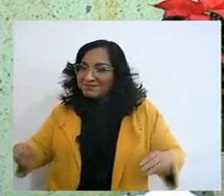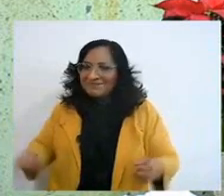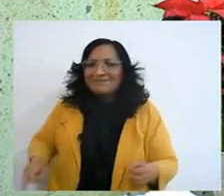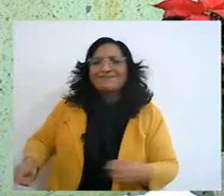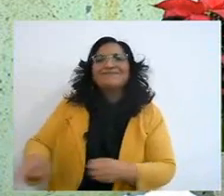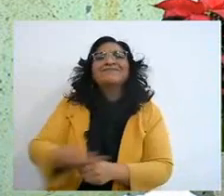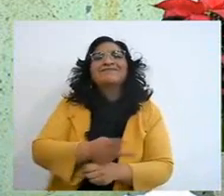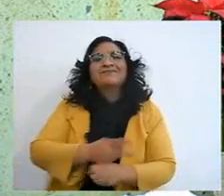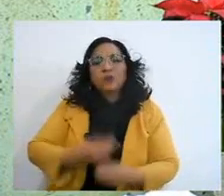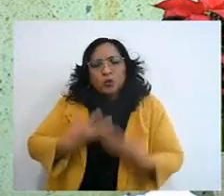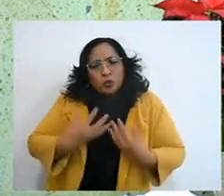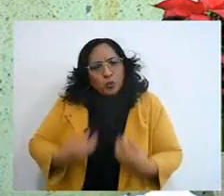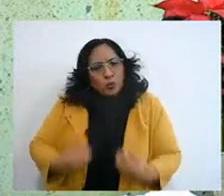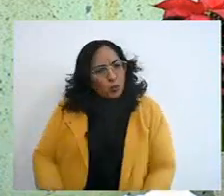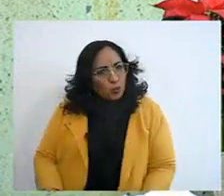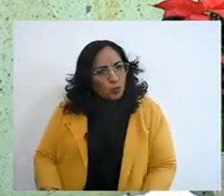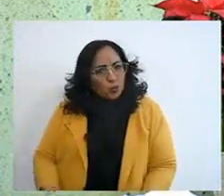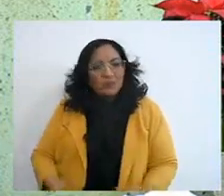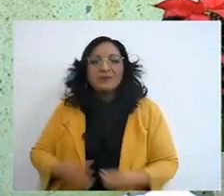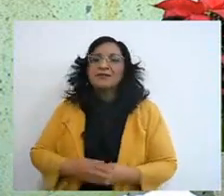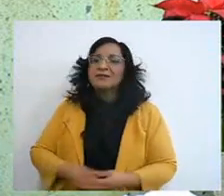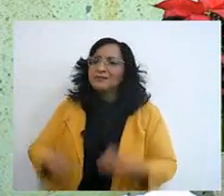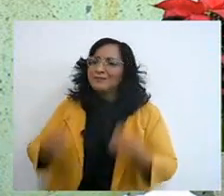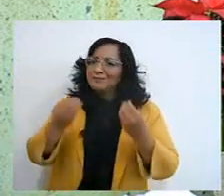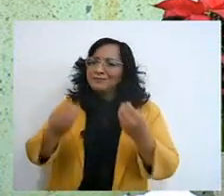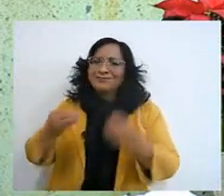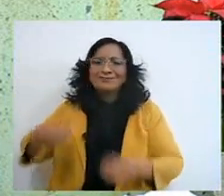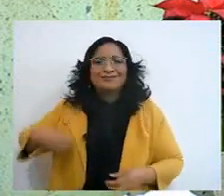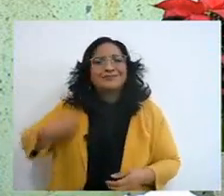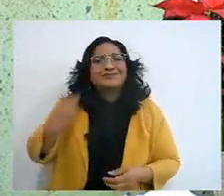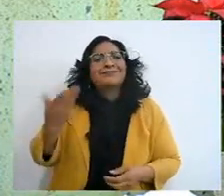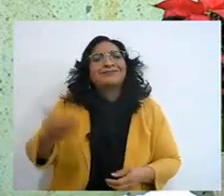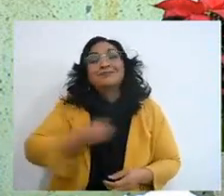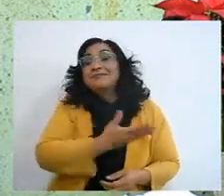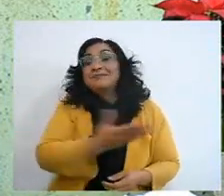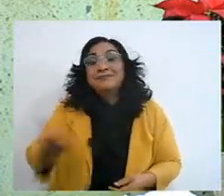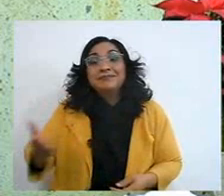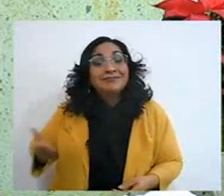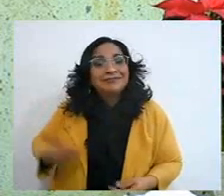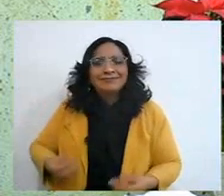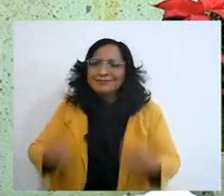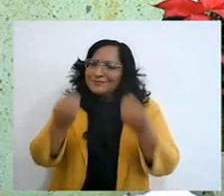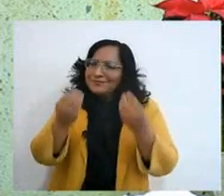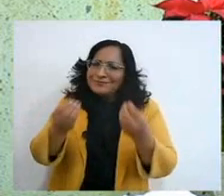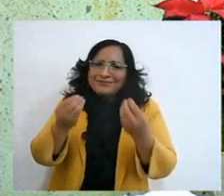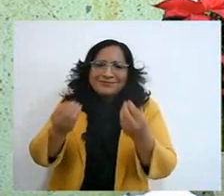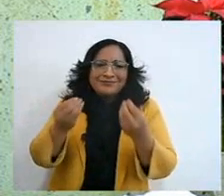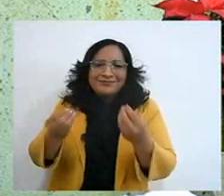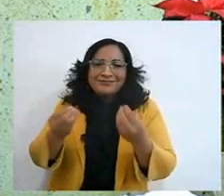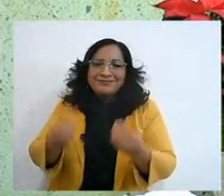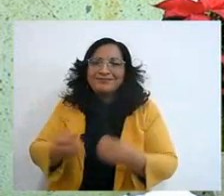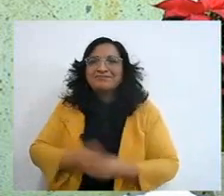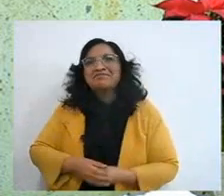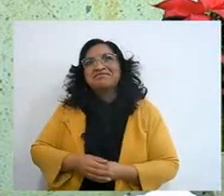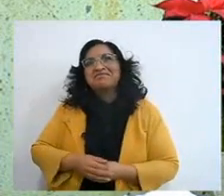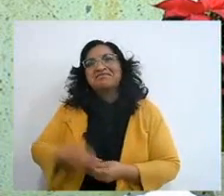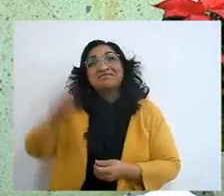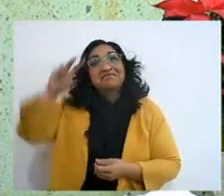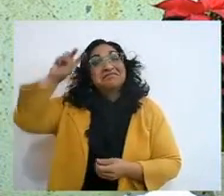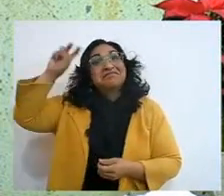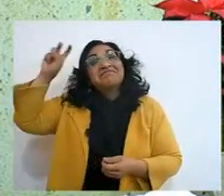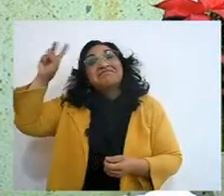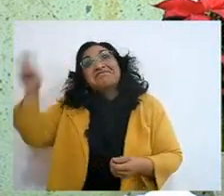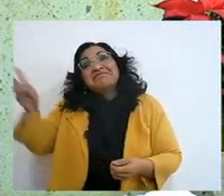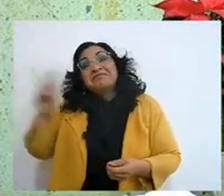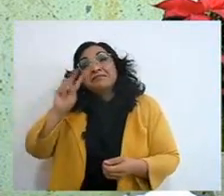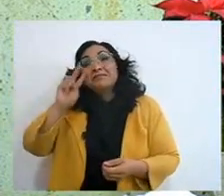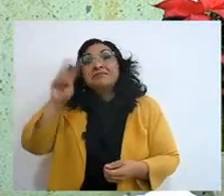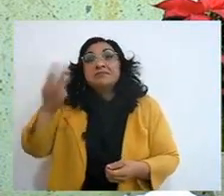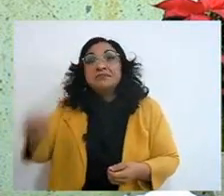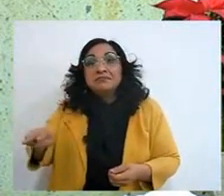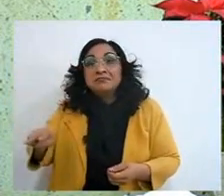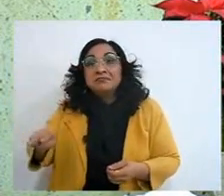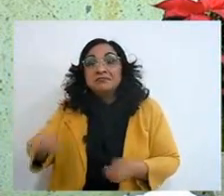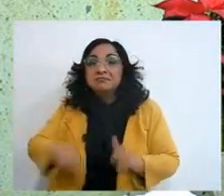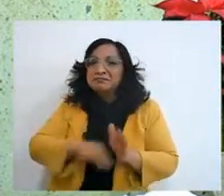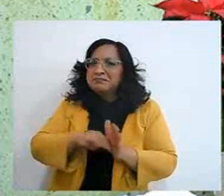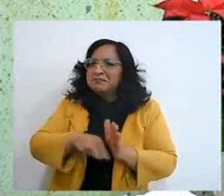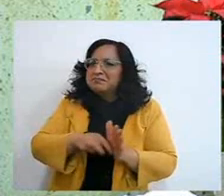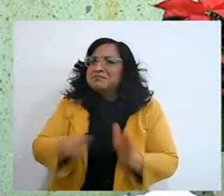I say wow, so many wonders, so many wonders to imagine or some of us have seen it in movies,